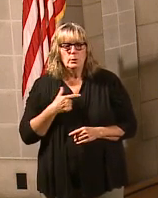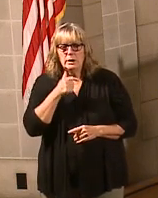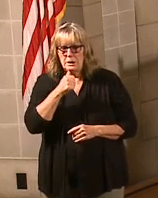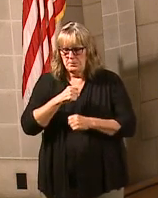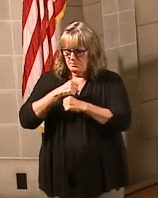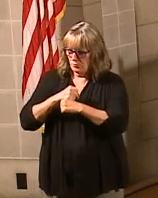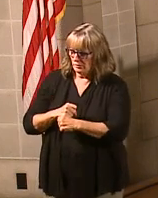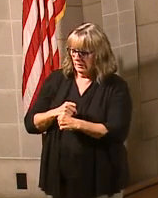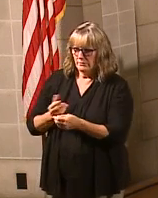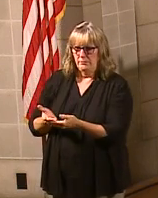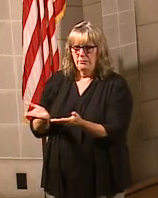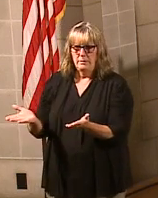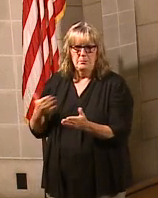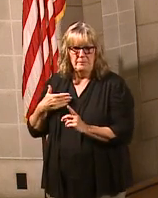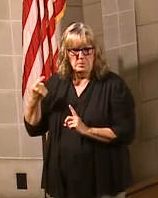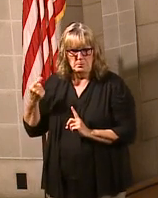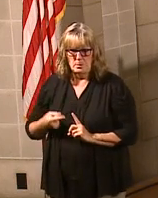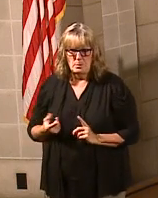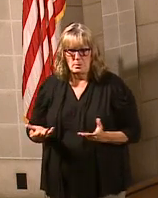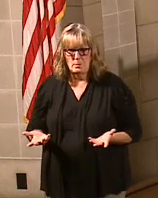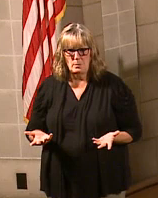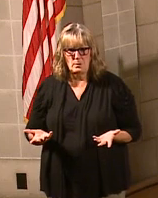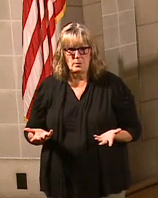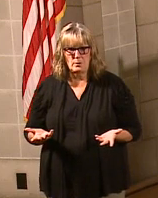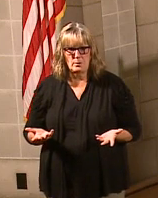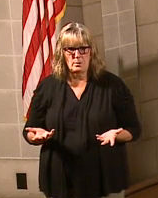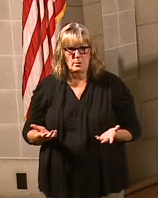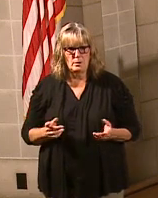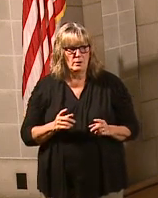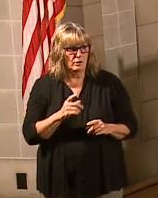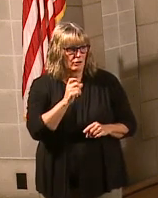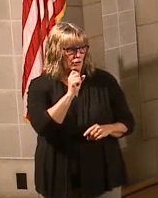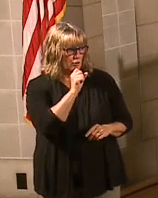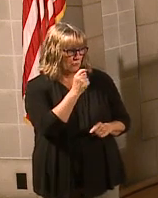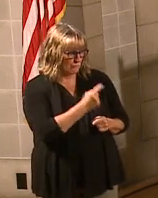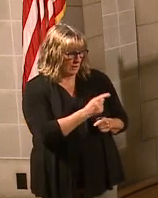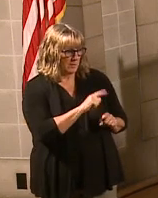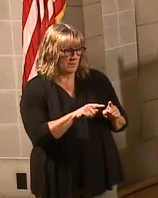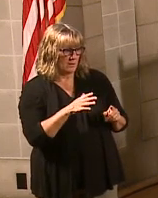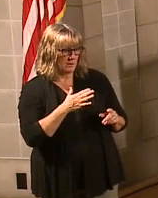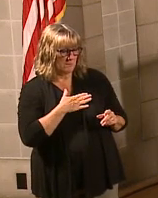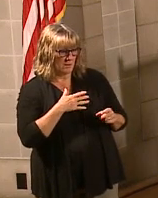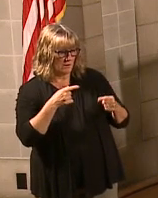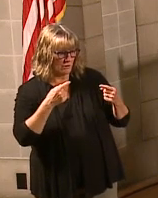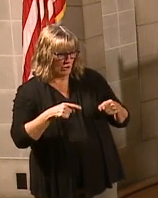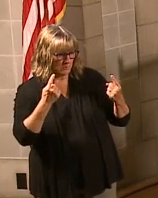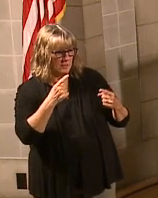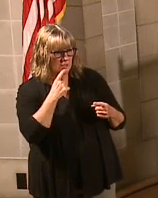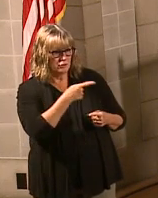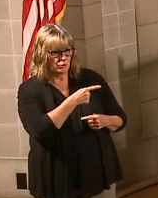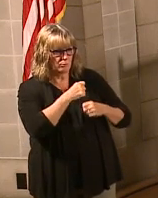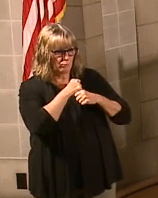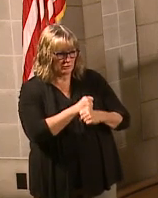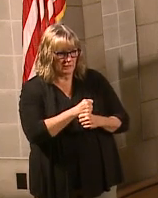DYING FROM THE -- OR FROM CORONAVIRUS BEING RELATIVELY THE